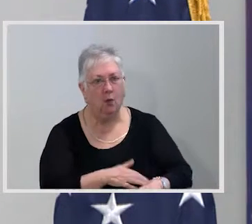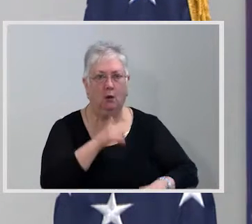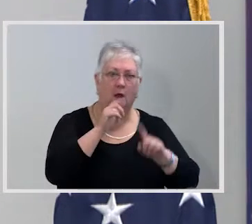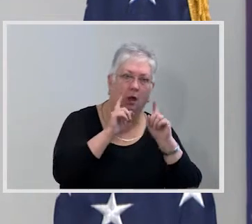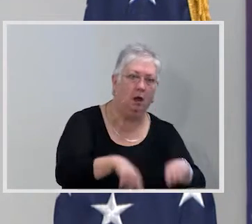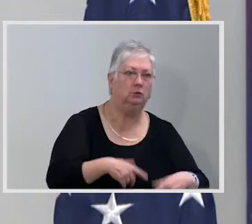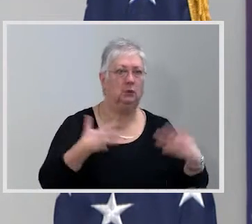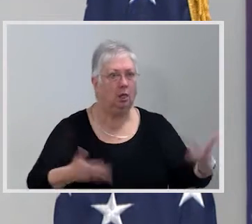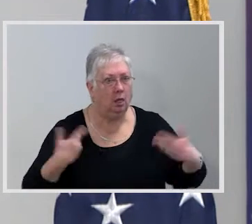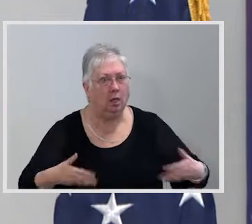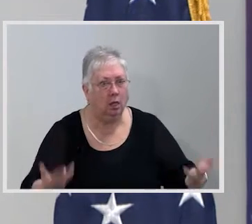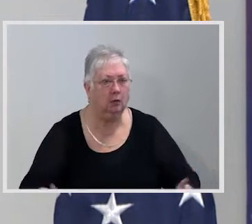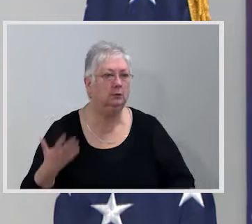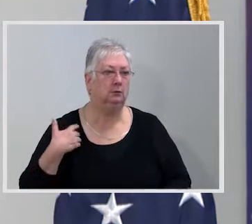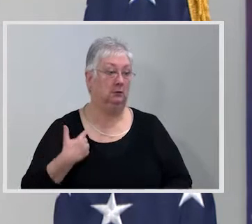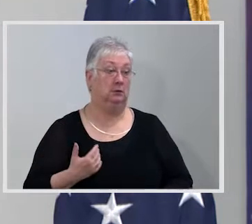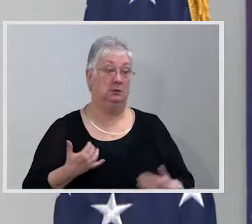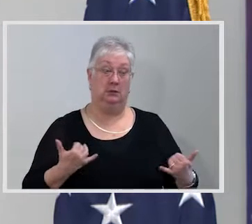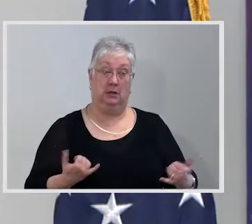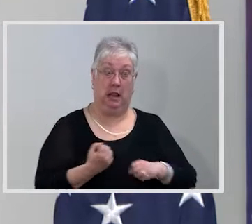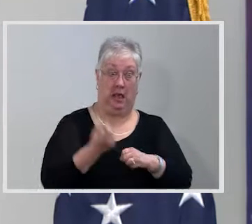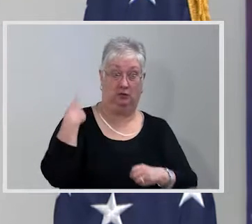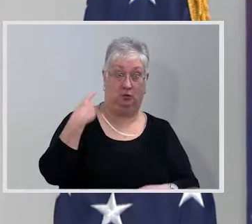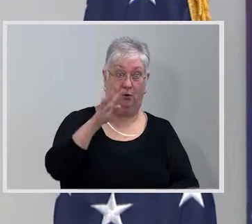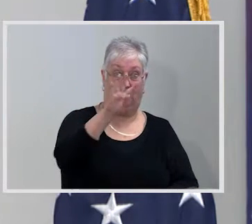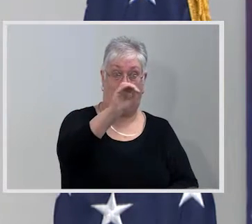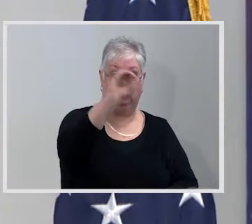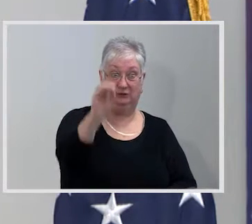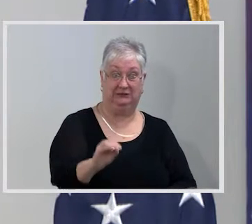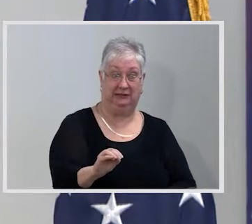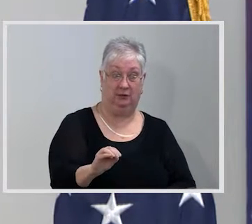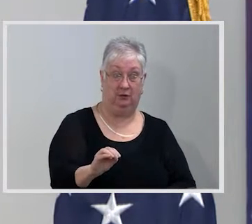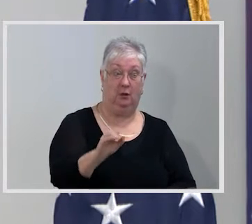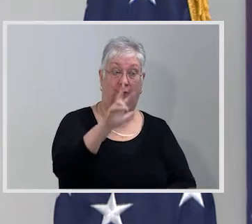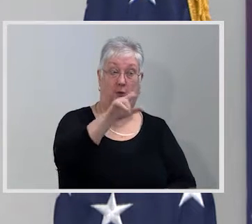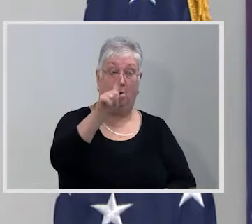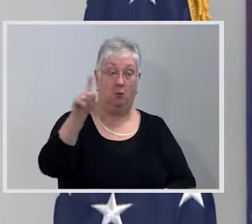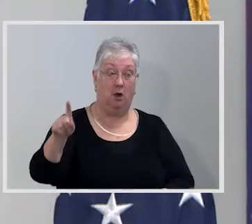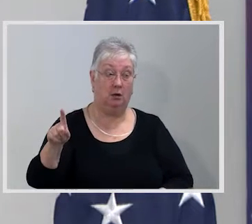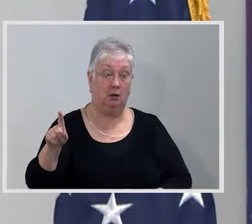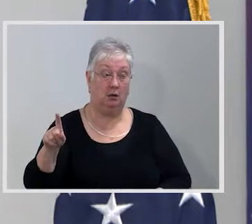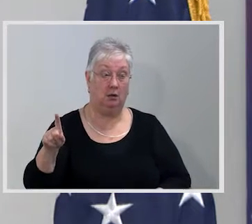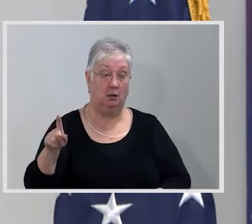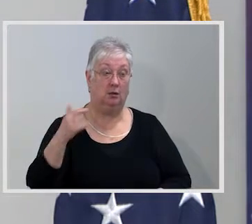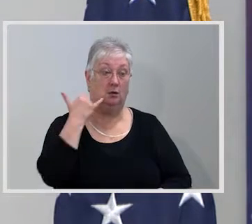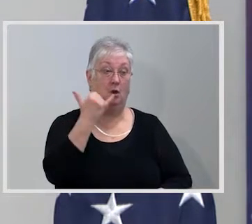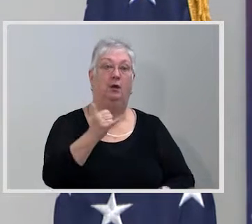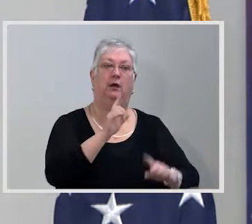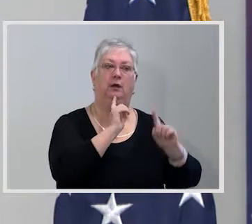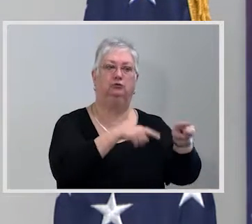THE 311 CALLS, THE CALLS FOR CITY SERVICE, WERE ANSWERED WITHIN 90 SECONDS. SO WE WORKED WITH THE DEPARTMENT